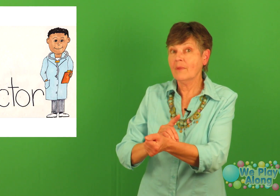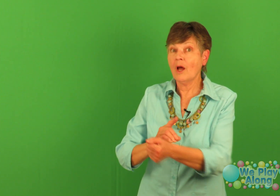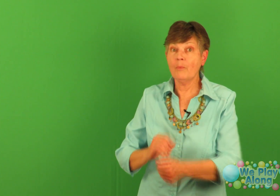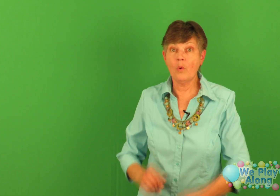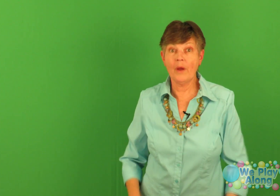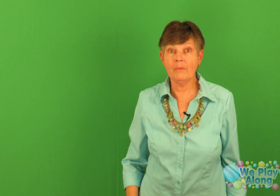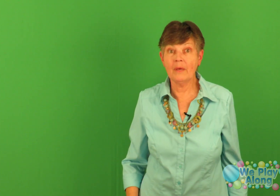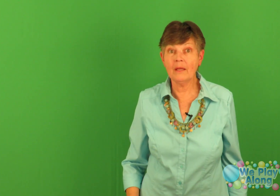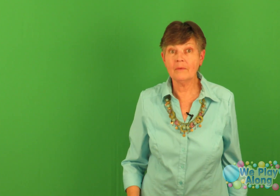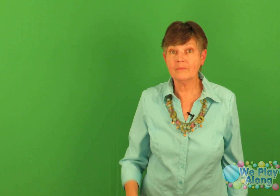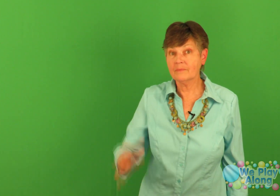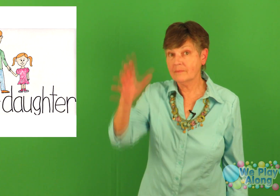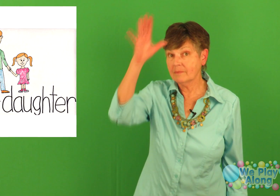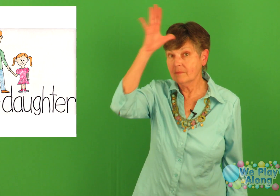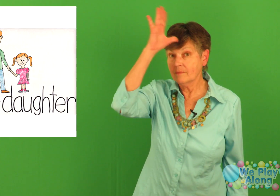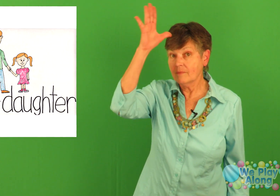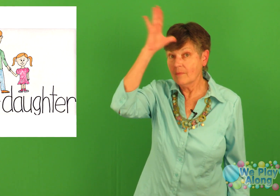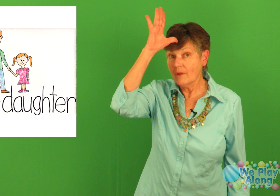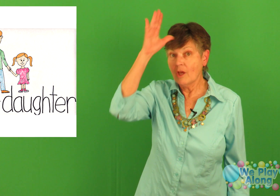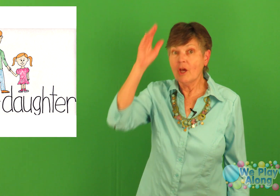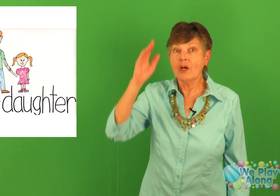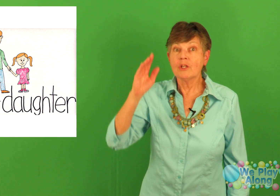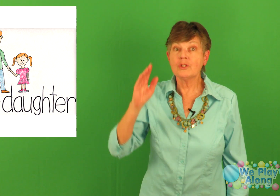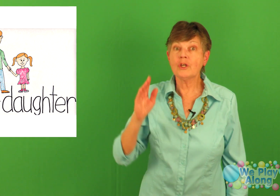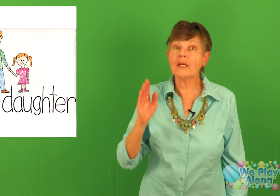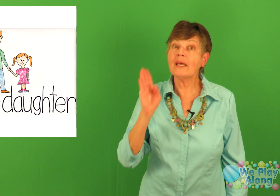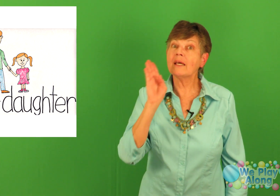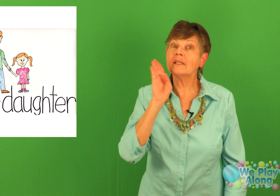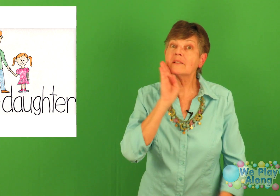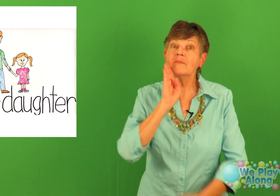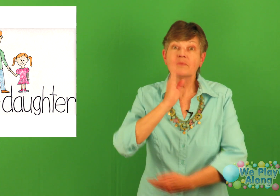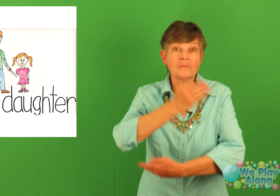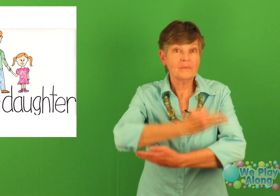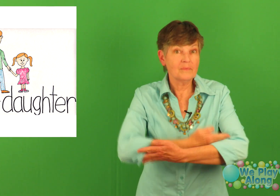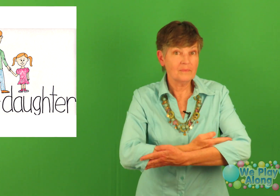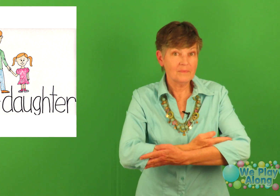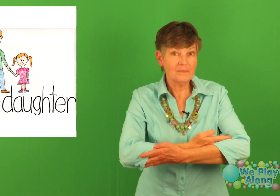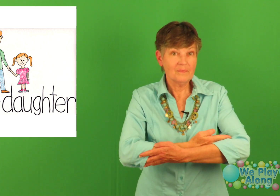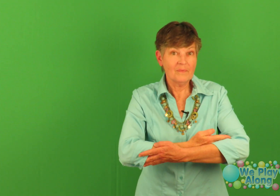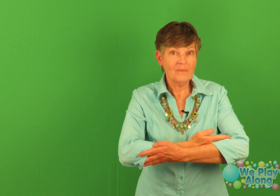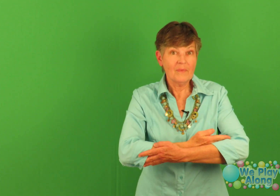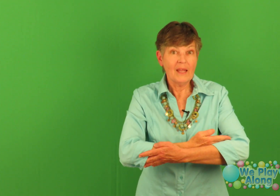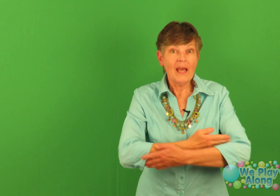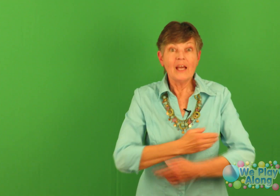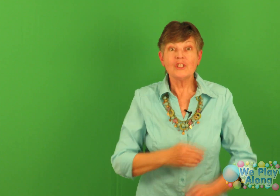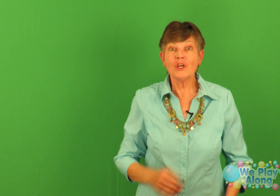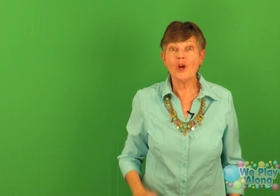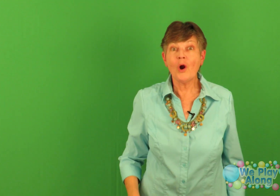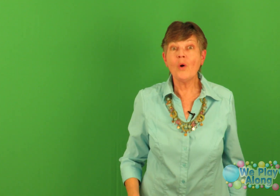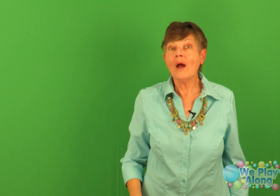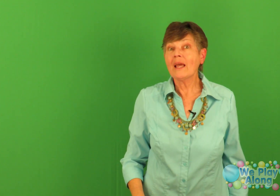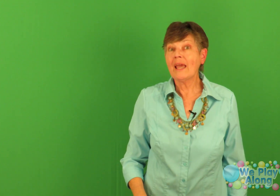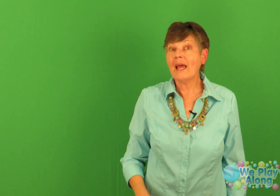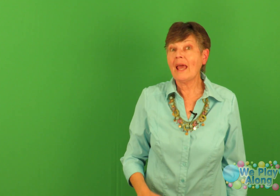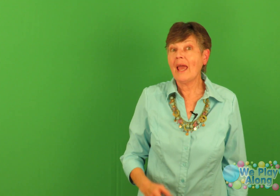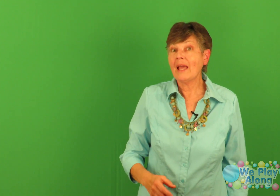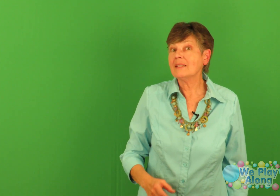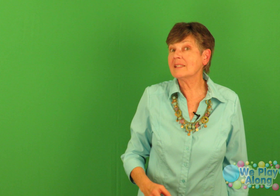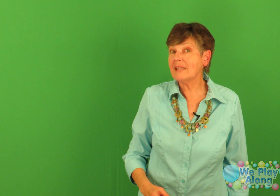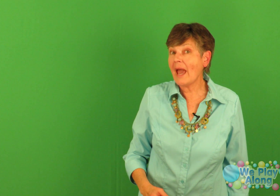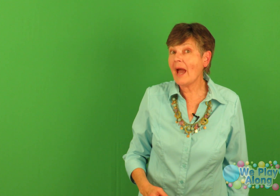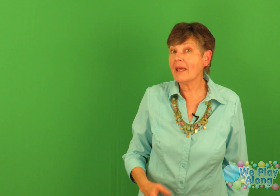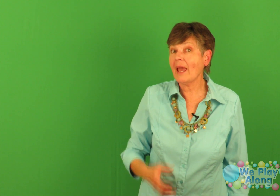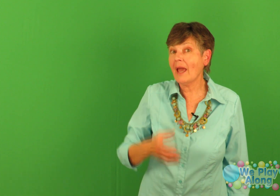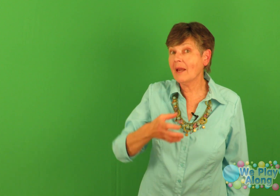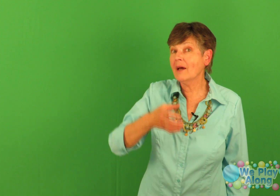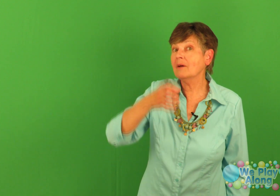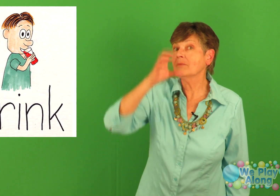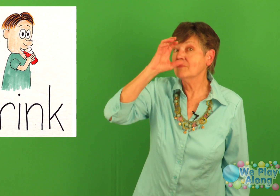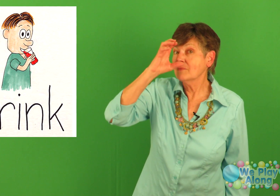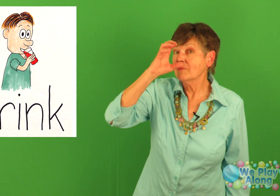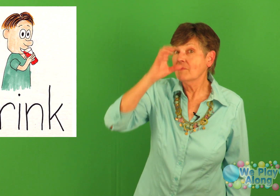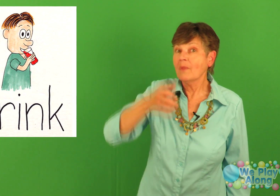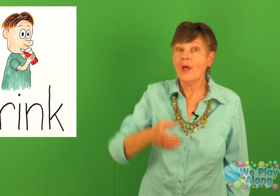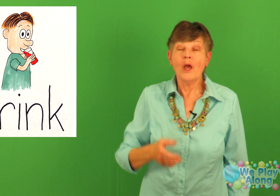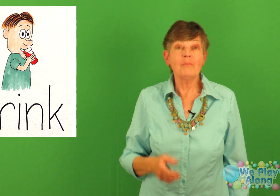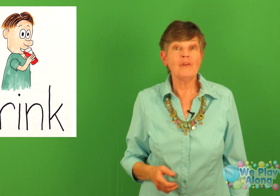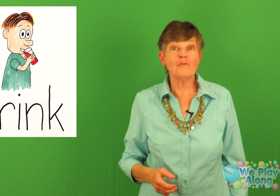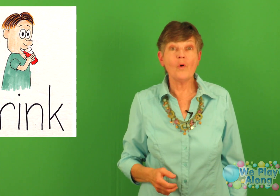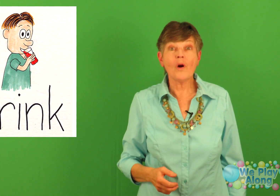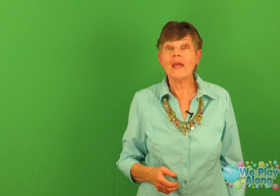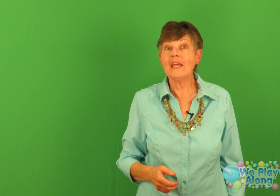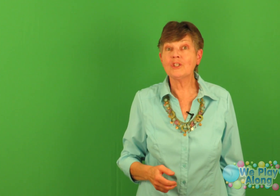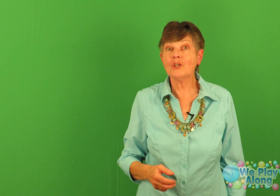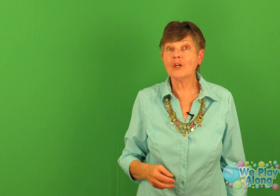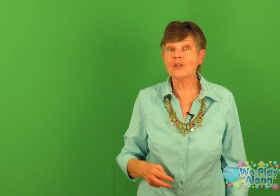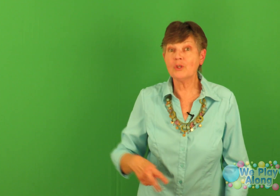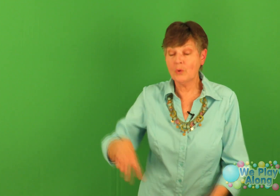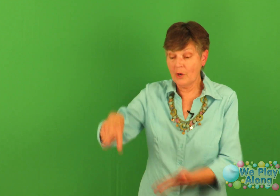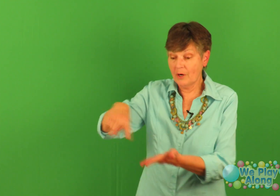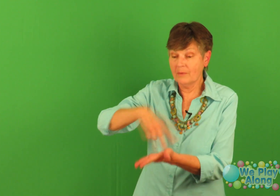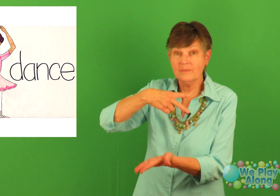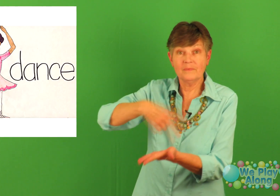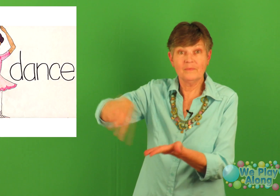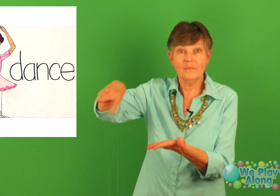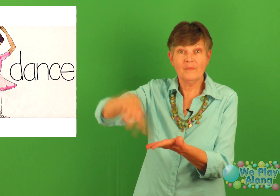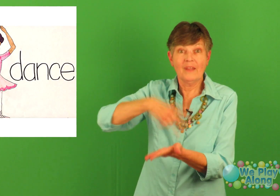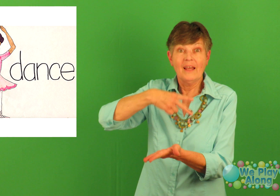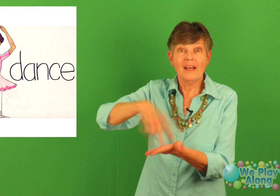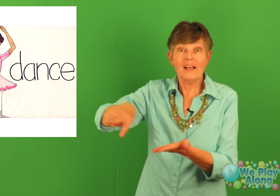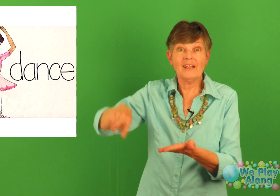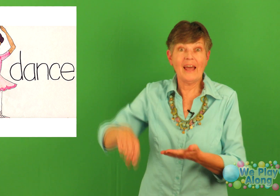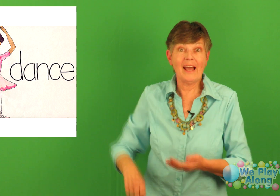appointment took his to go get a snack Anna before he took her to her class